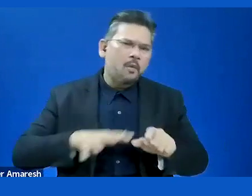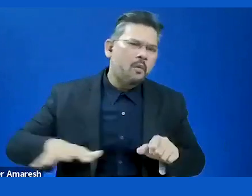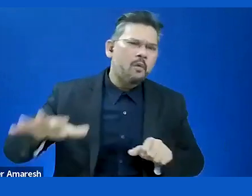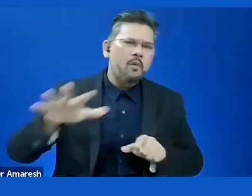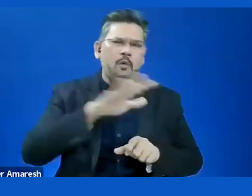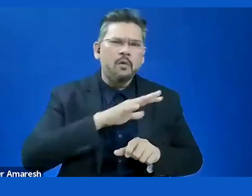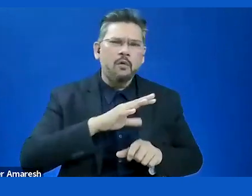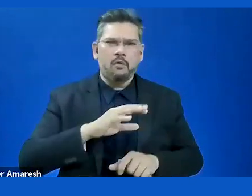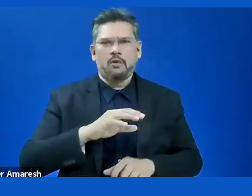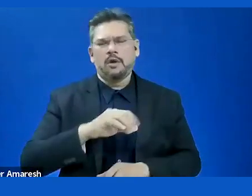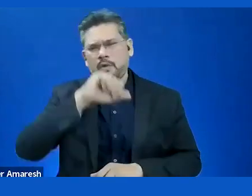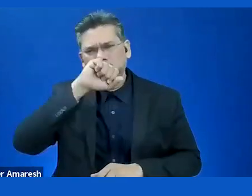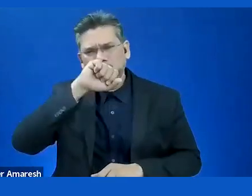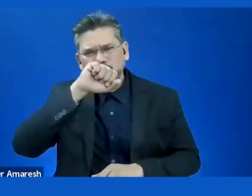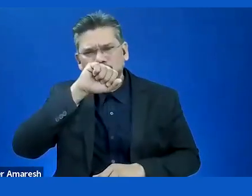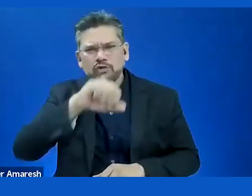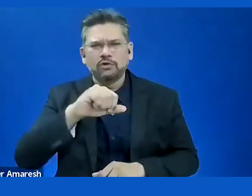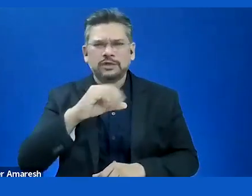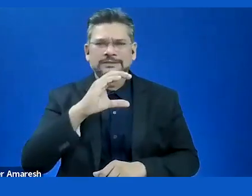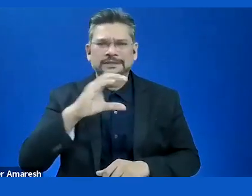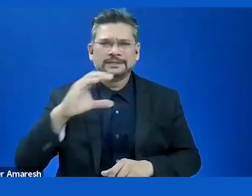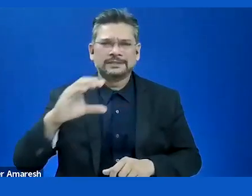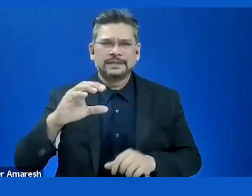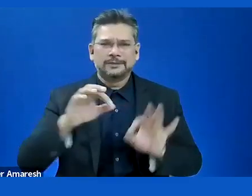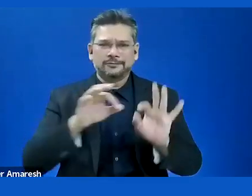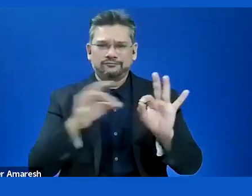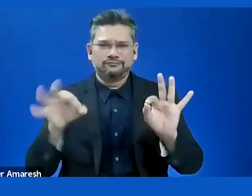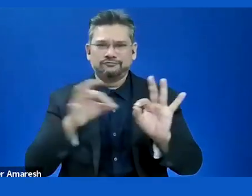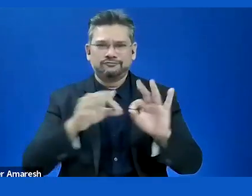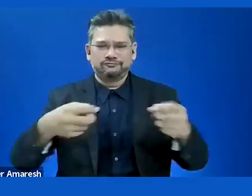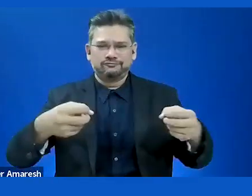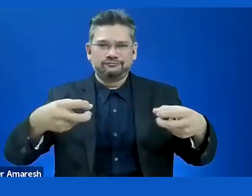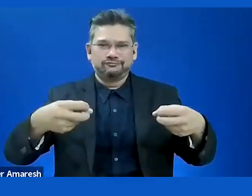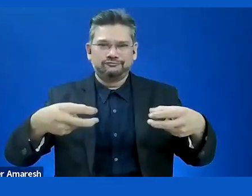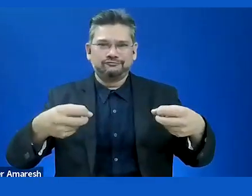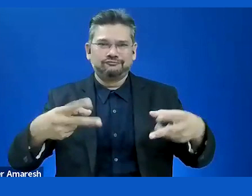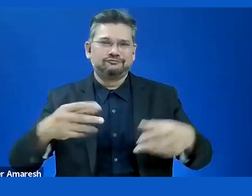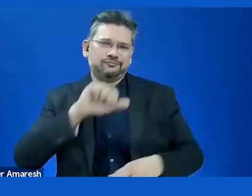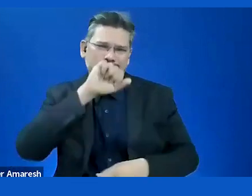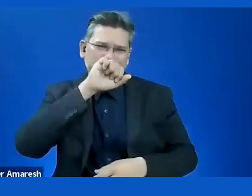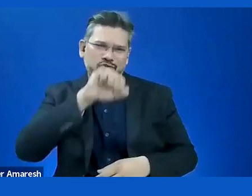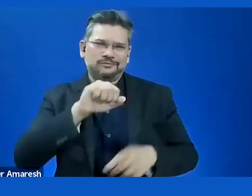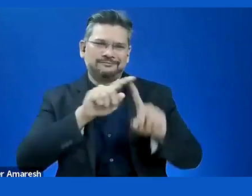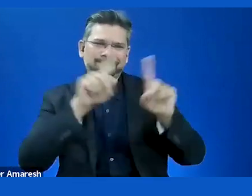On a personal note, I certainly do. And I have even grown so much accustomed to it,